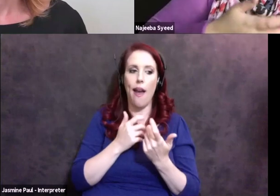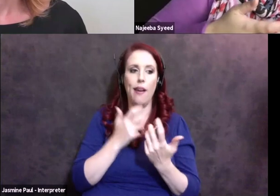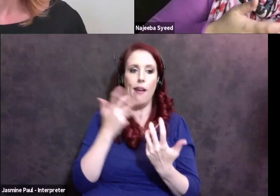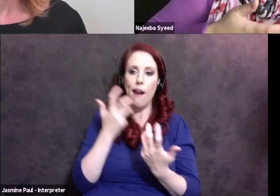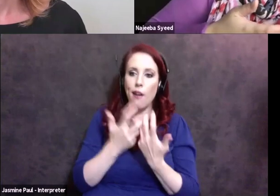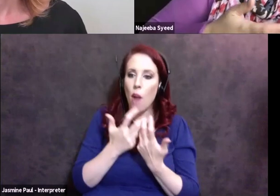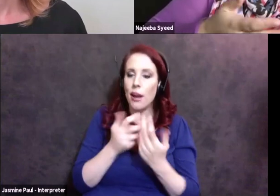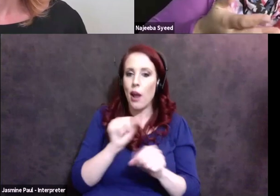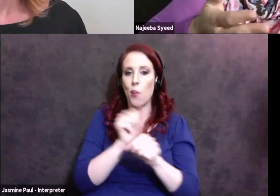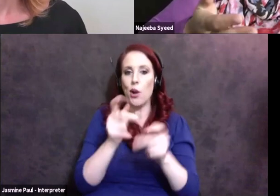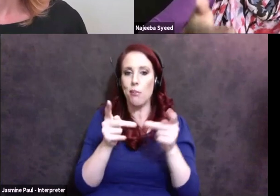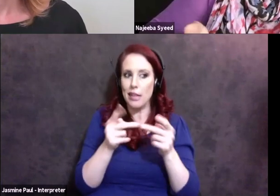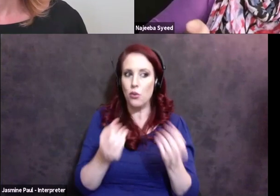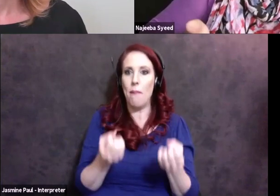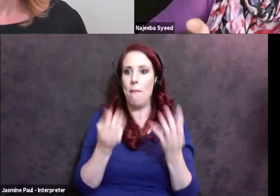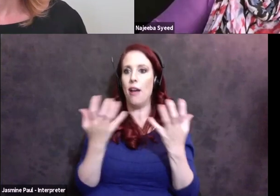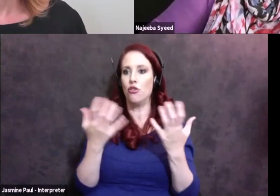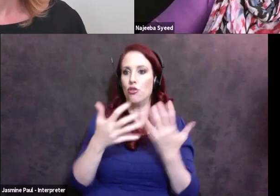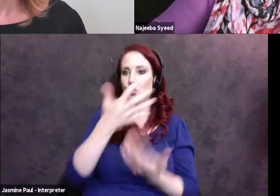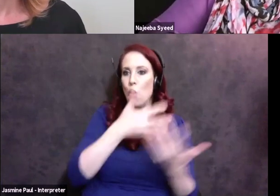the socializing happens around alcohol?